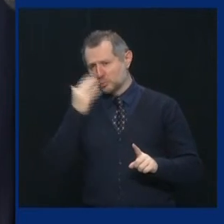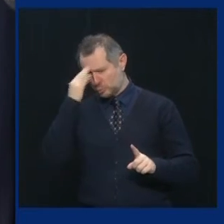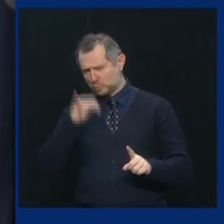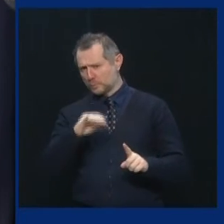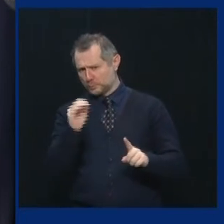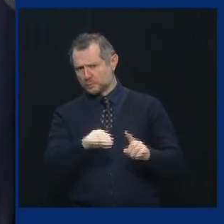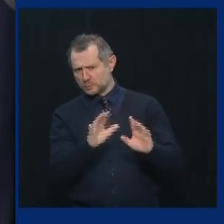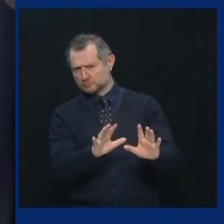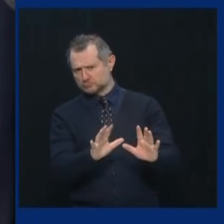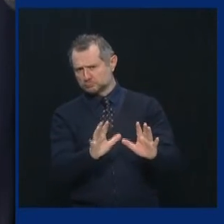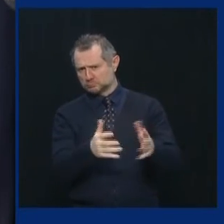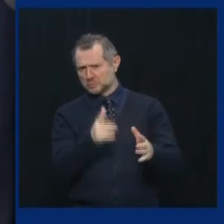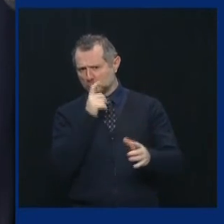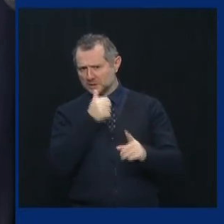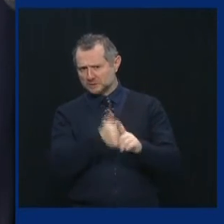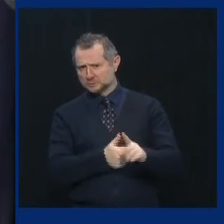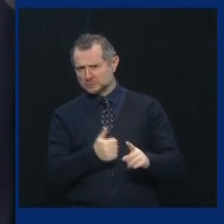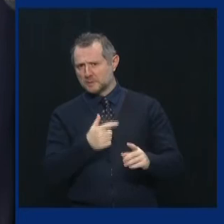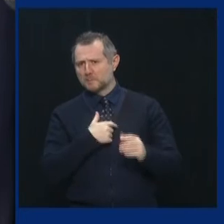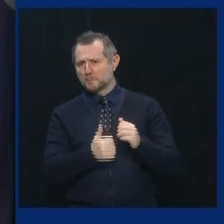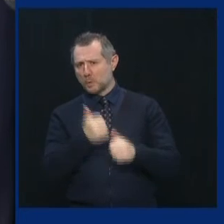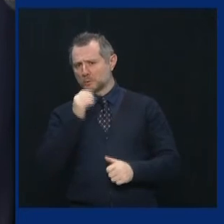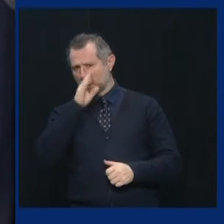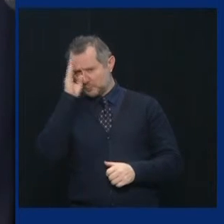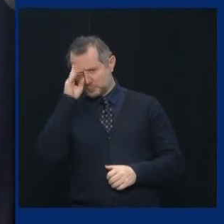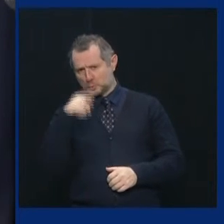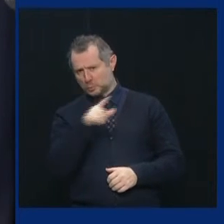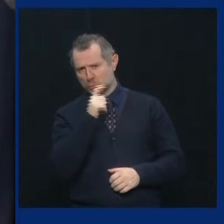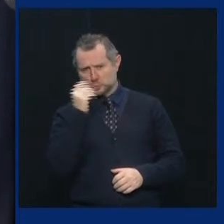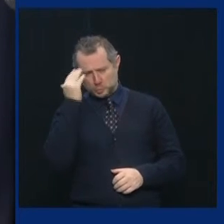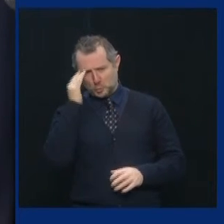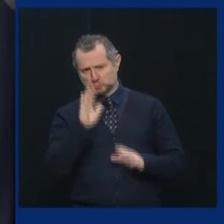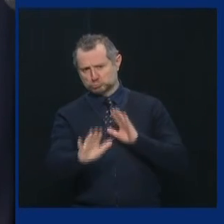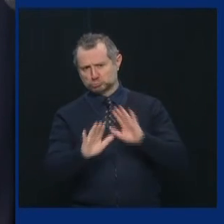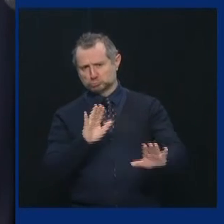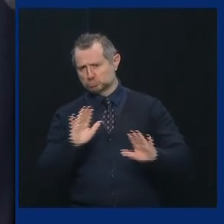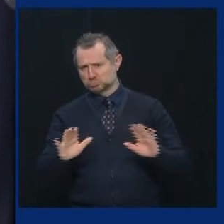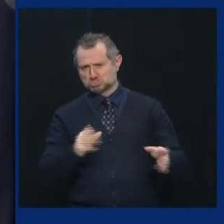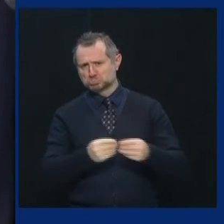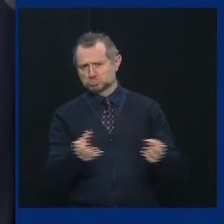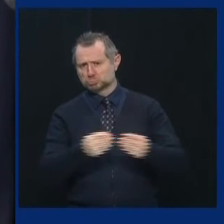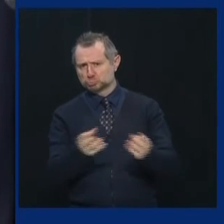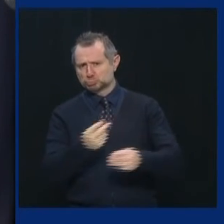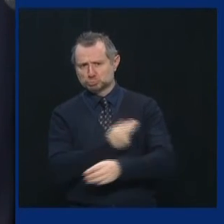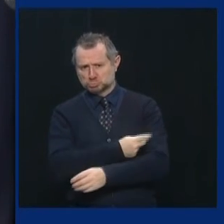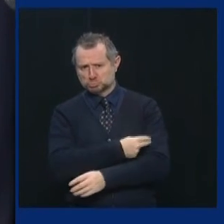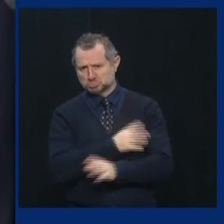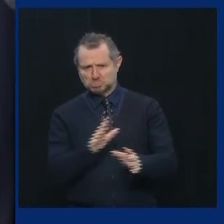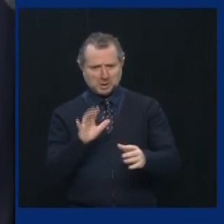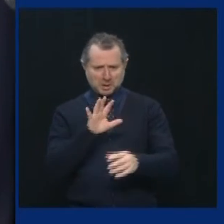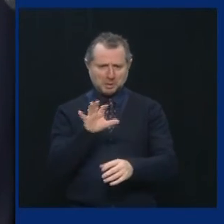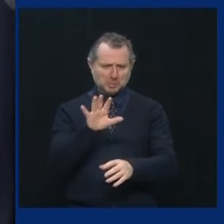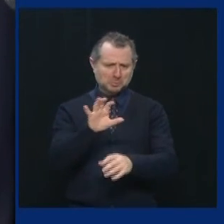WE KNOW THE PERCENT, THE